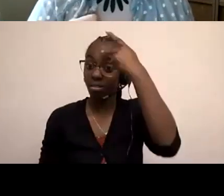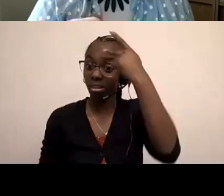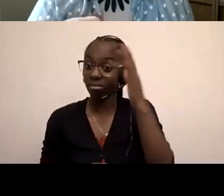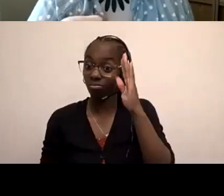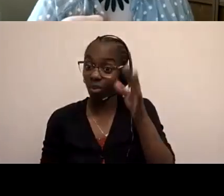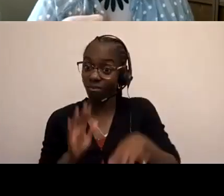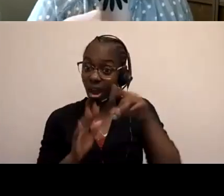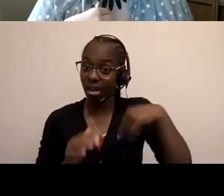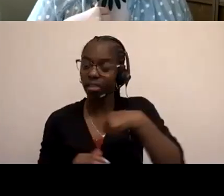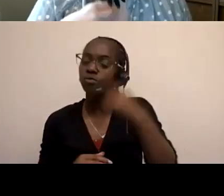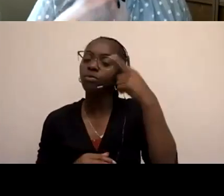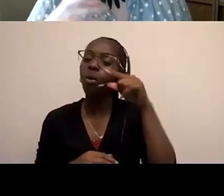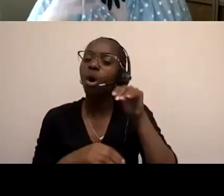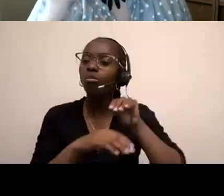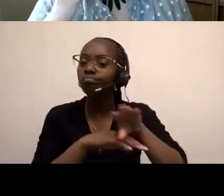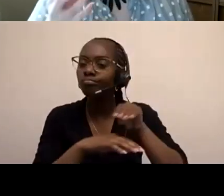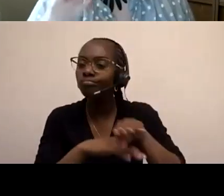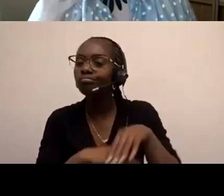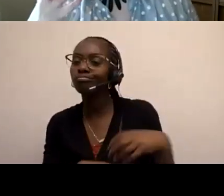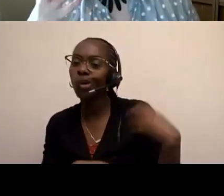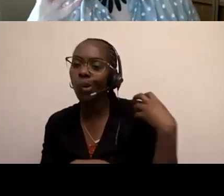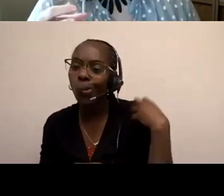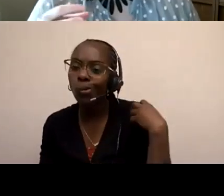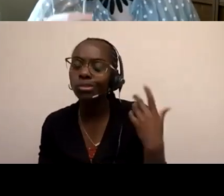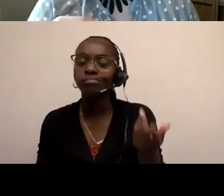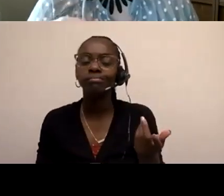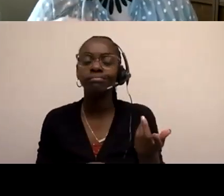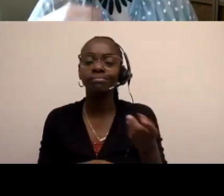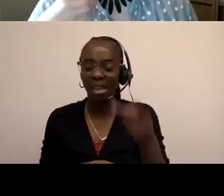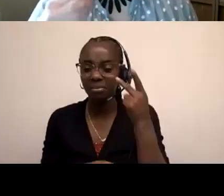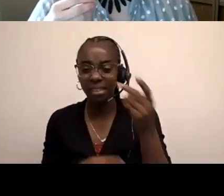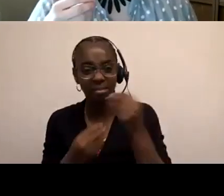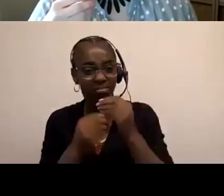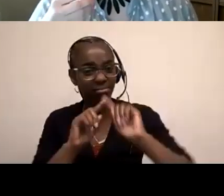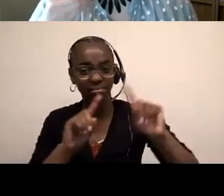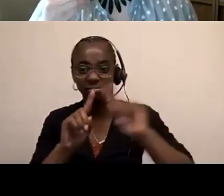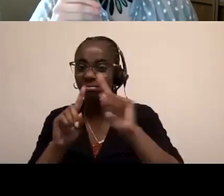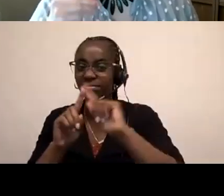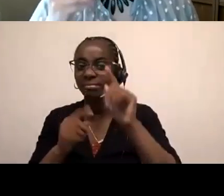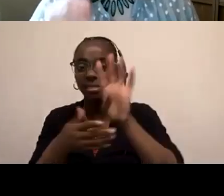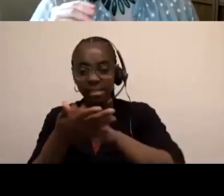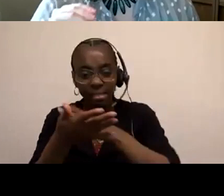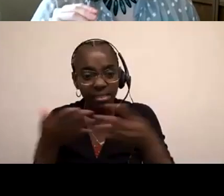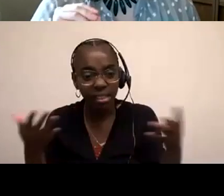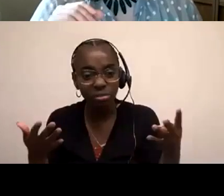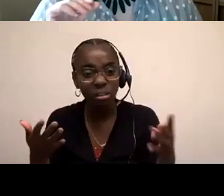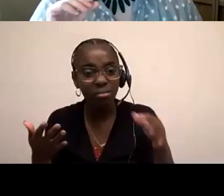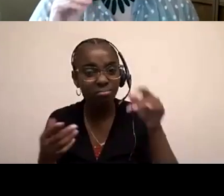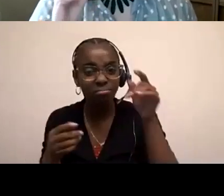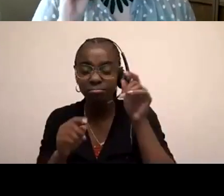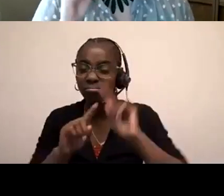I'VE SEEN A LOT OF SCHEDULES. AND SOME OF THESE SCHEDULES ARE VERY RIGOROUS AND VERY